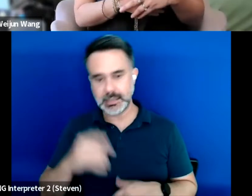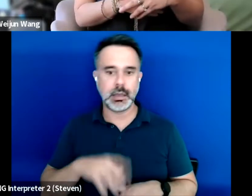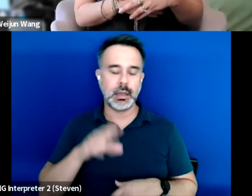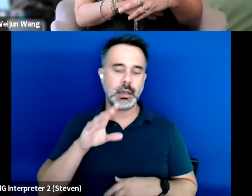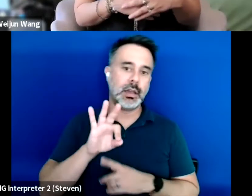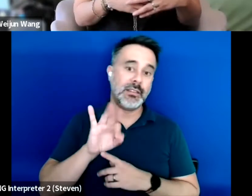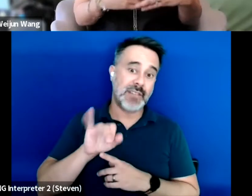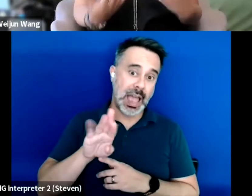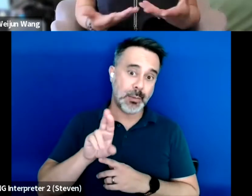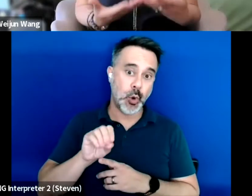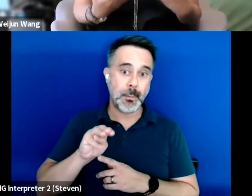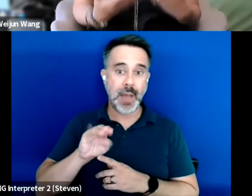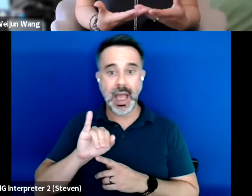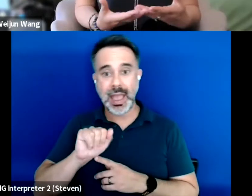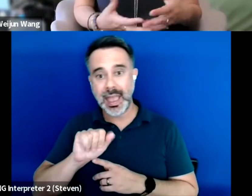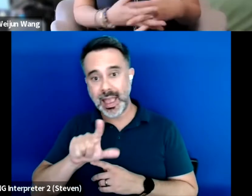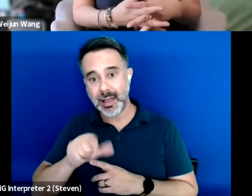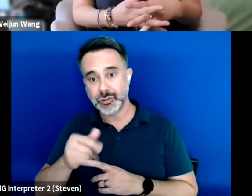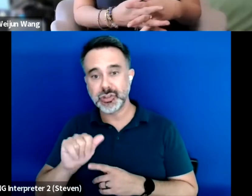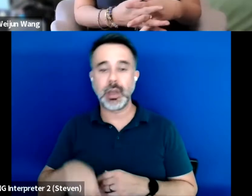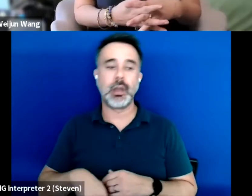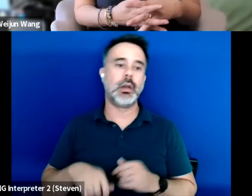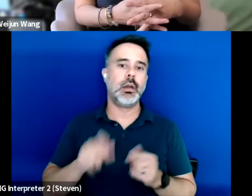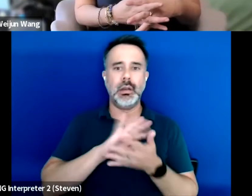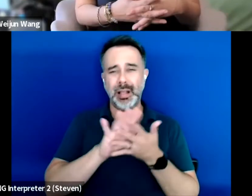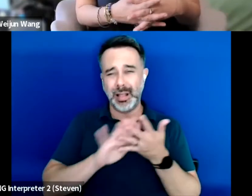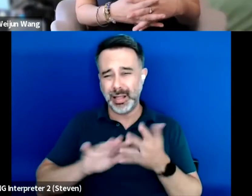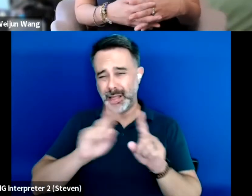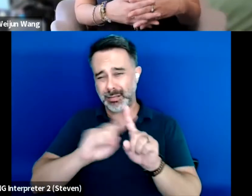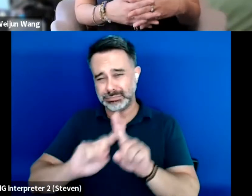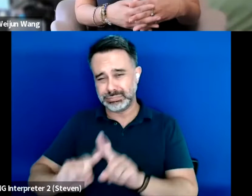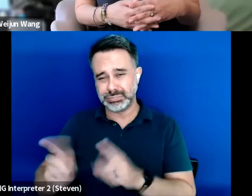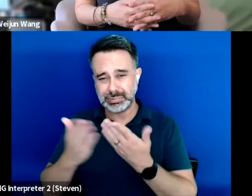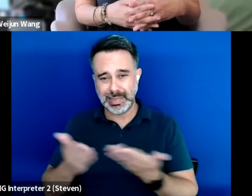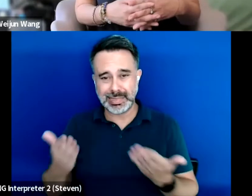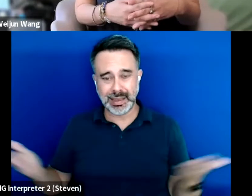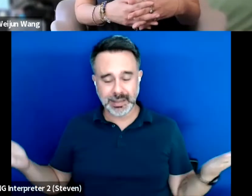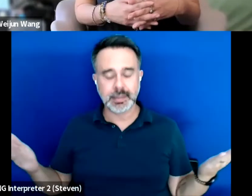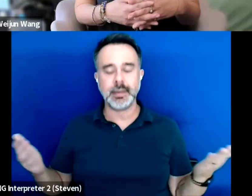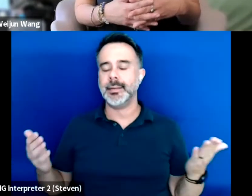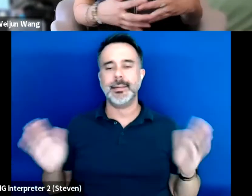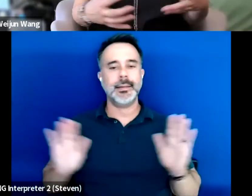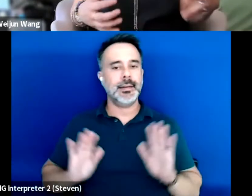and say, could you please change the headline because this is not a headline